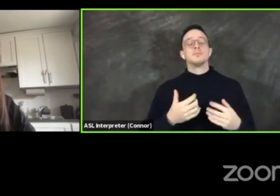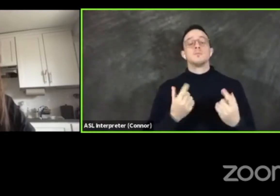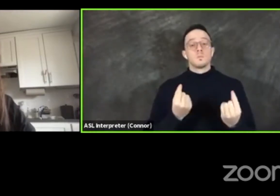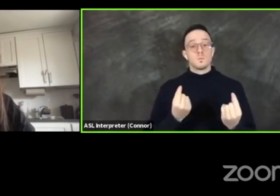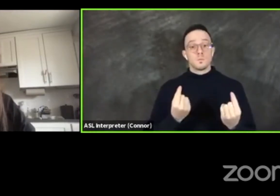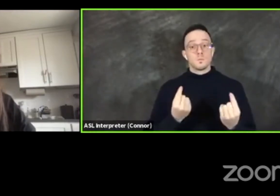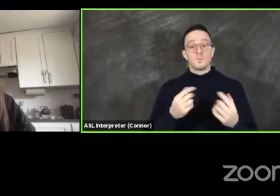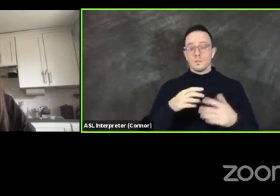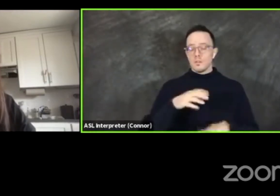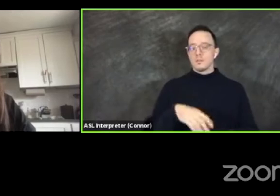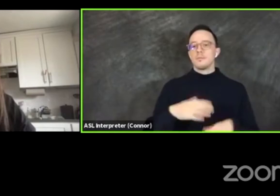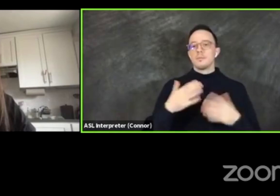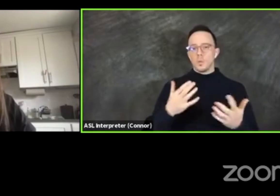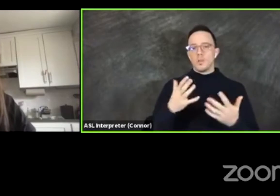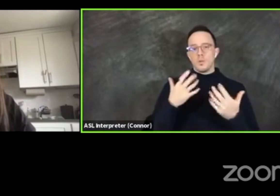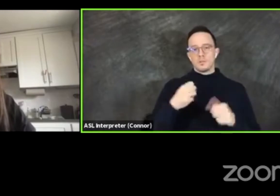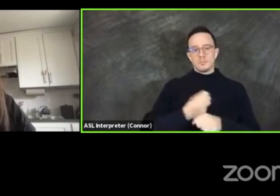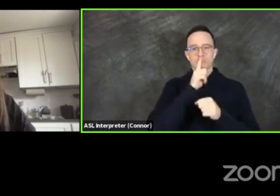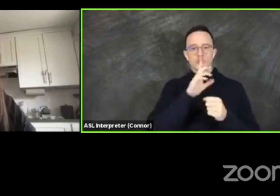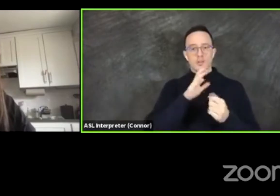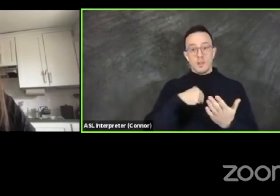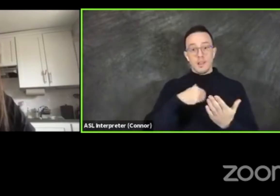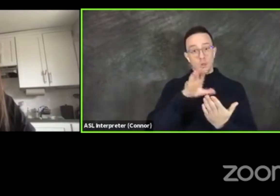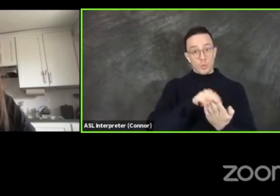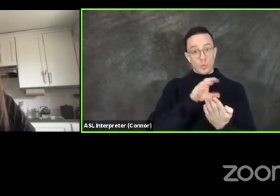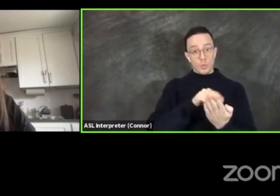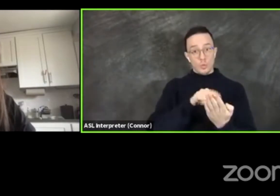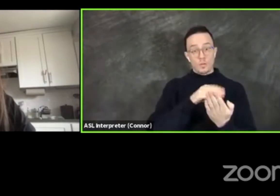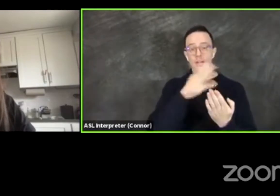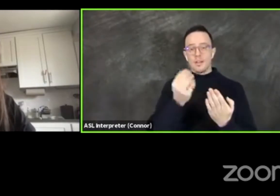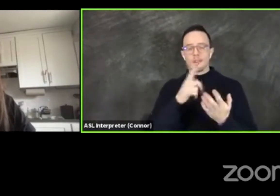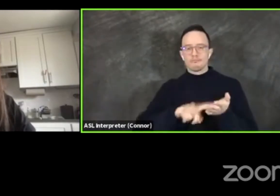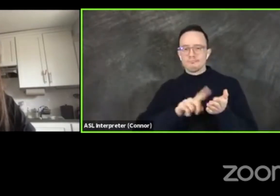ENSURE WE LEARN AND RESEARCH BEST PRACTICES FOR ACKNOWLEDGING THE LAND